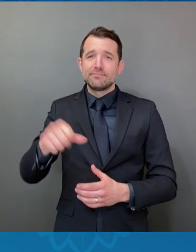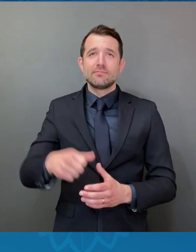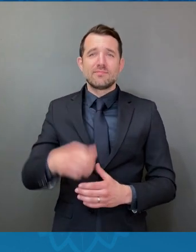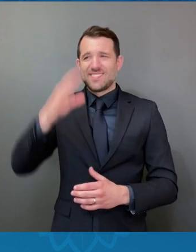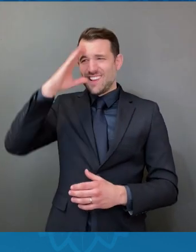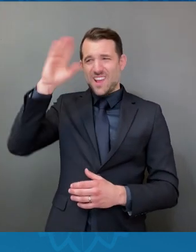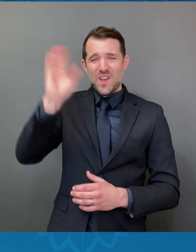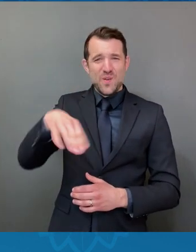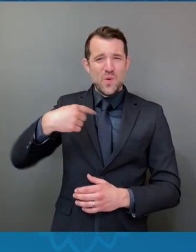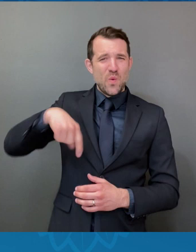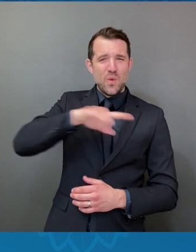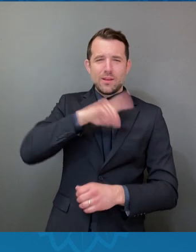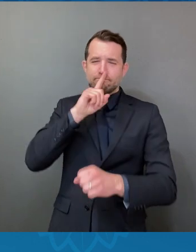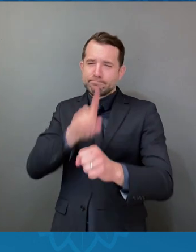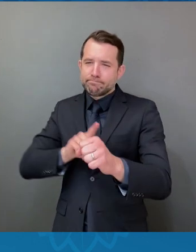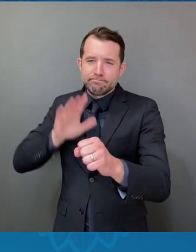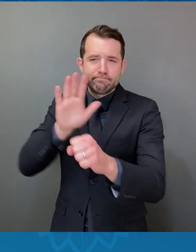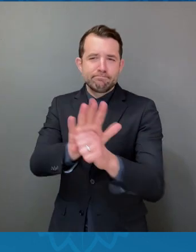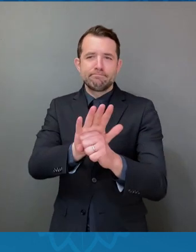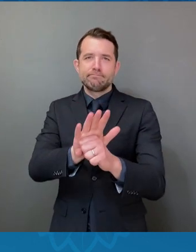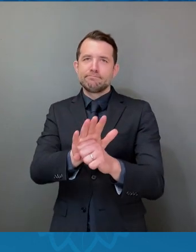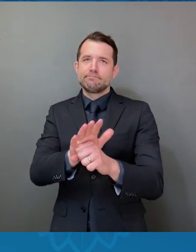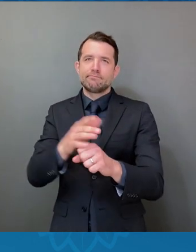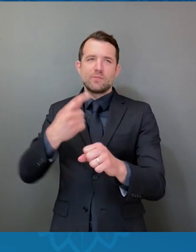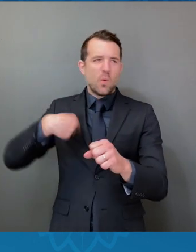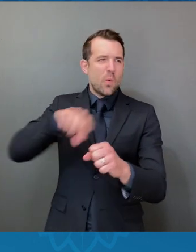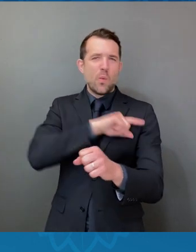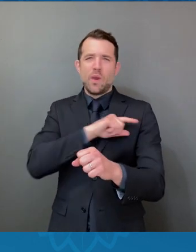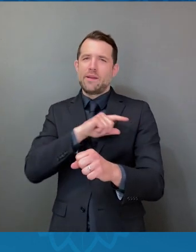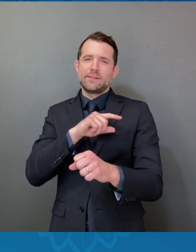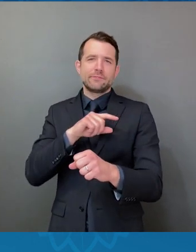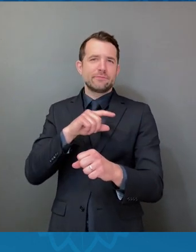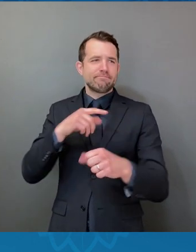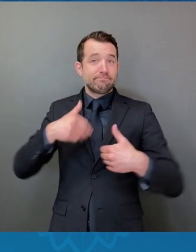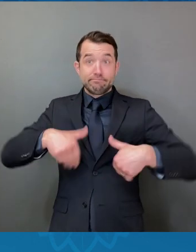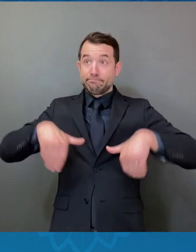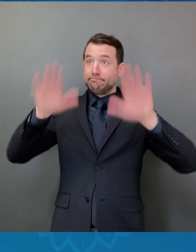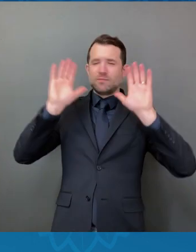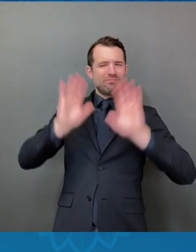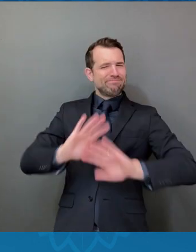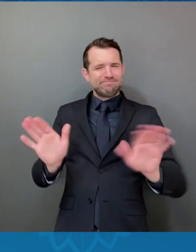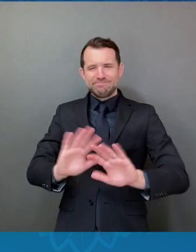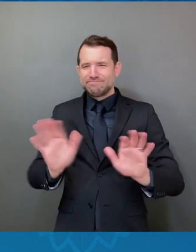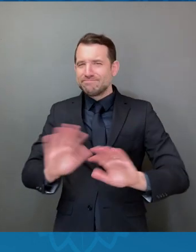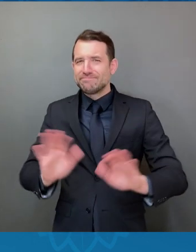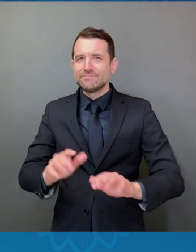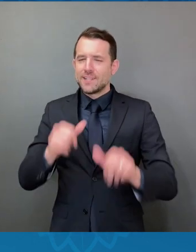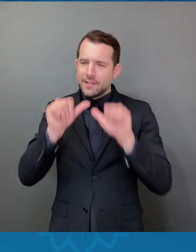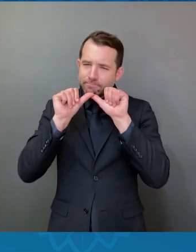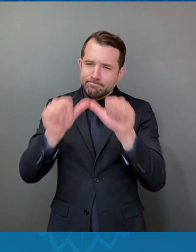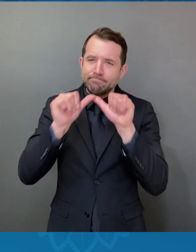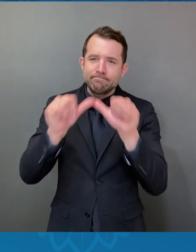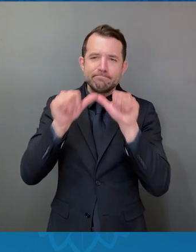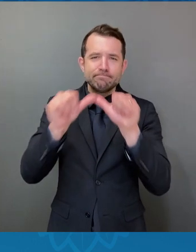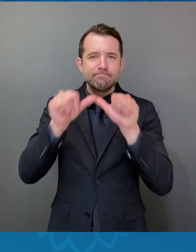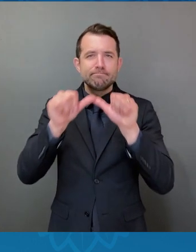and we are not giving up in any way in terms of what we will do together on this most important issue.